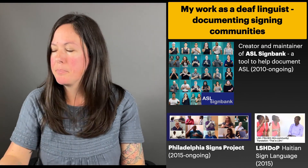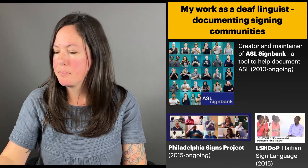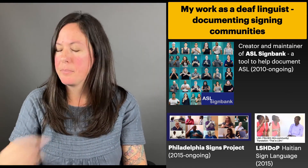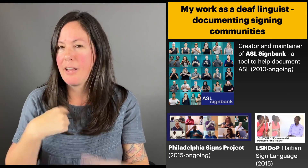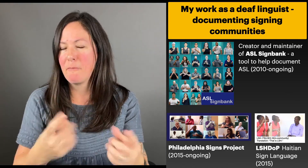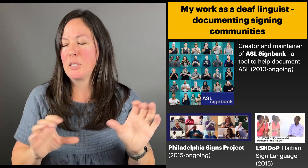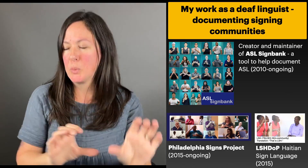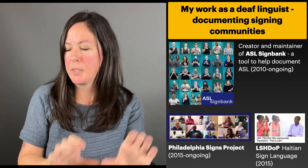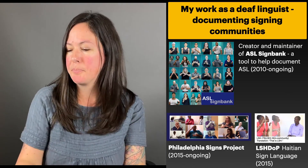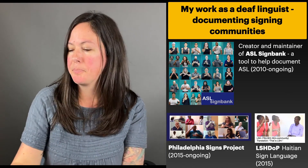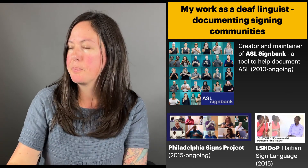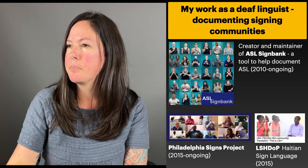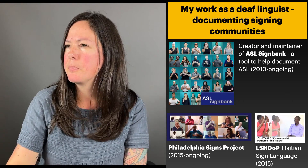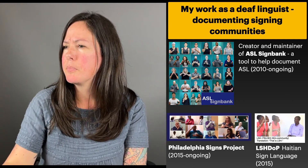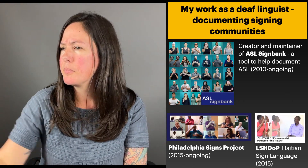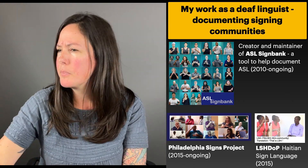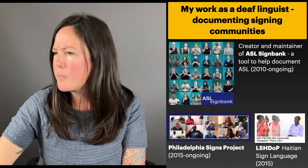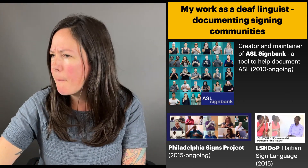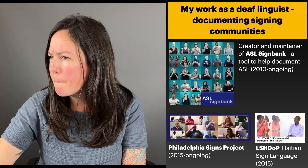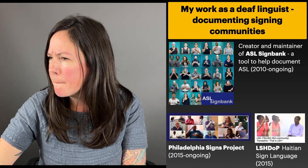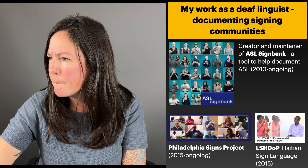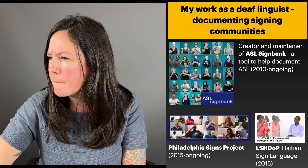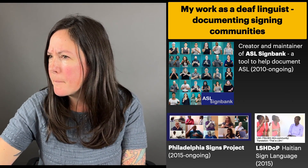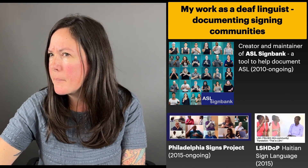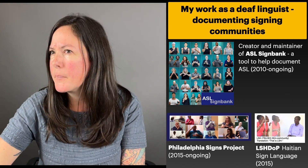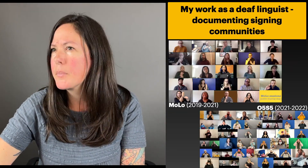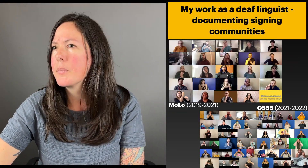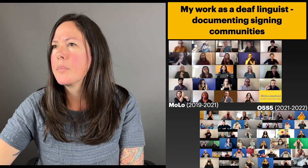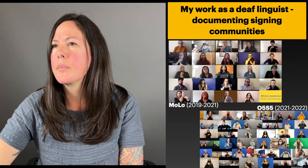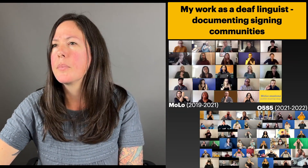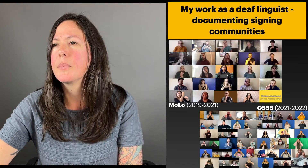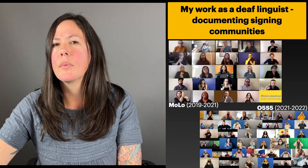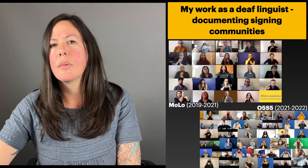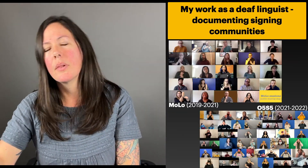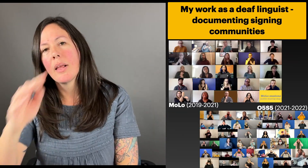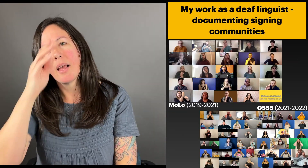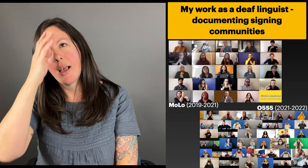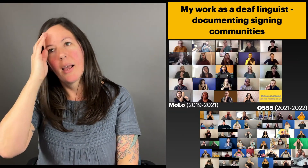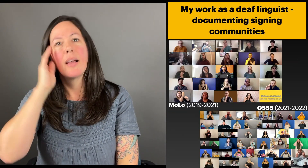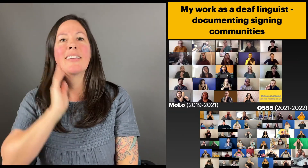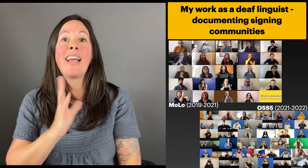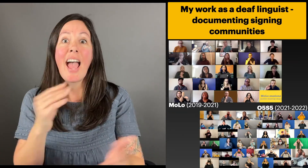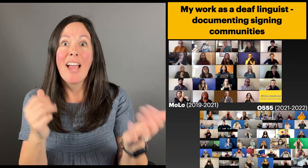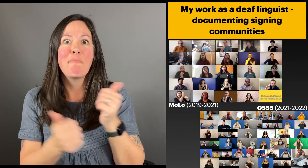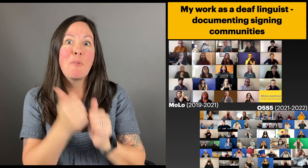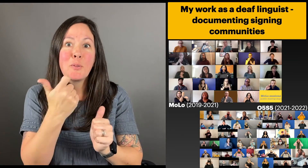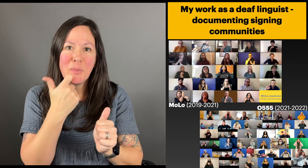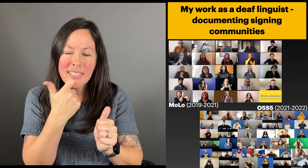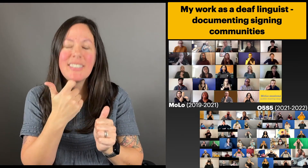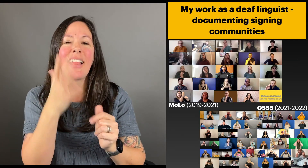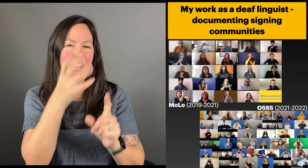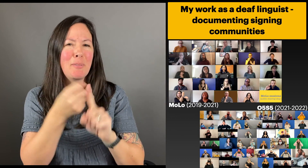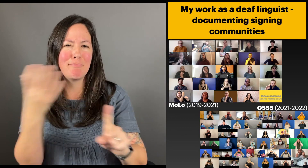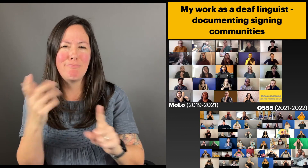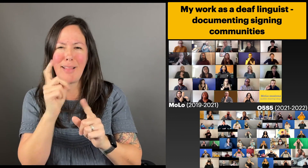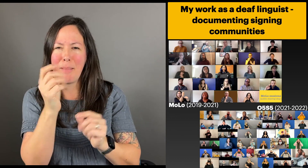documentation project on the right it's just a a few examples of the work that I've been